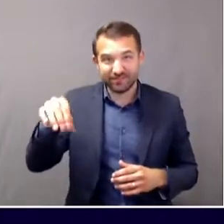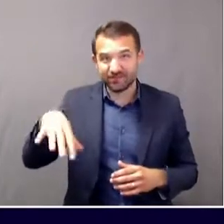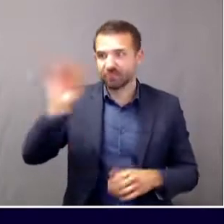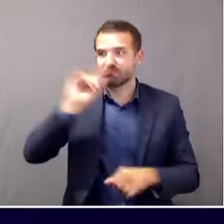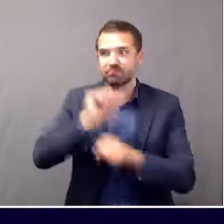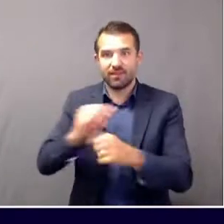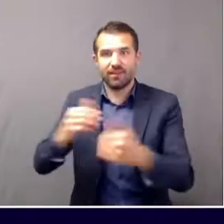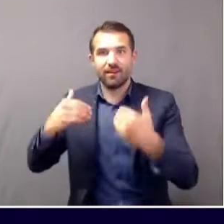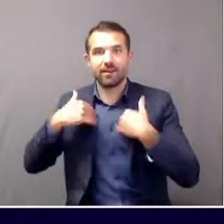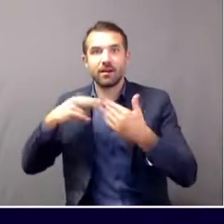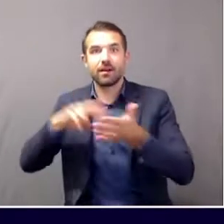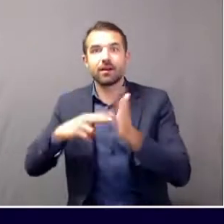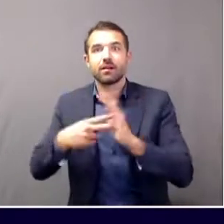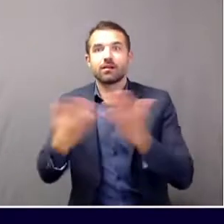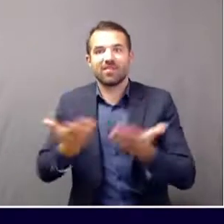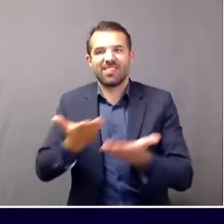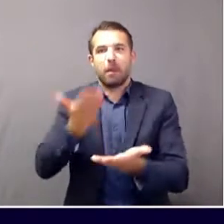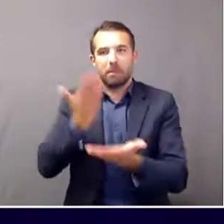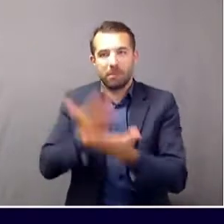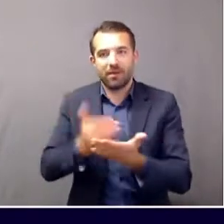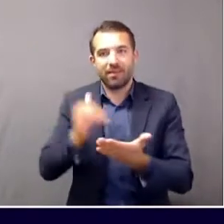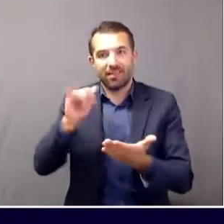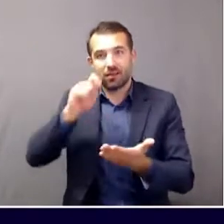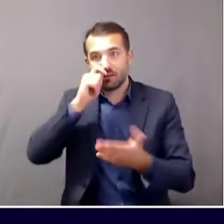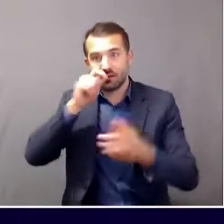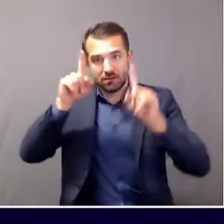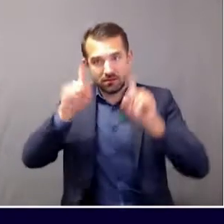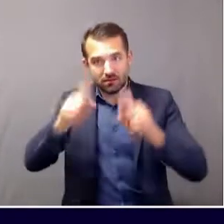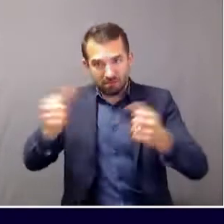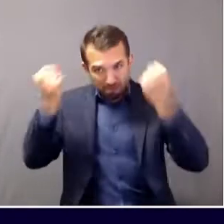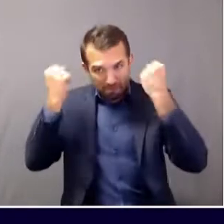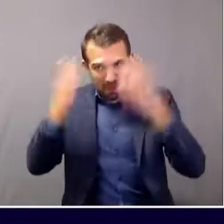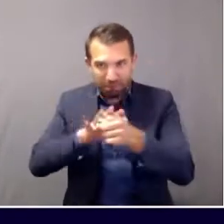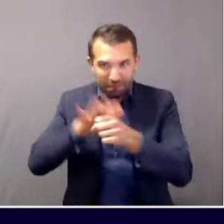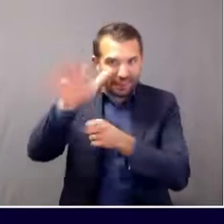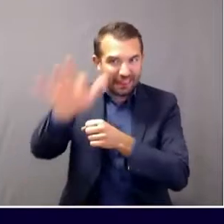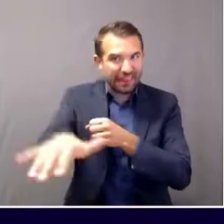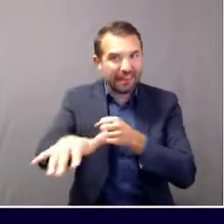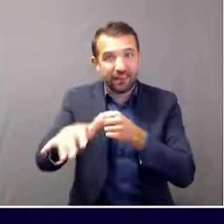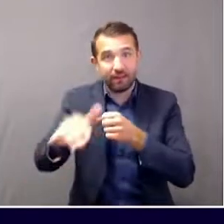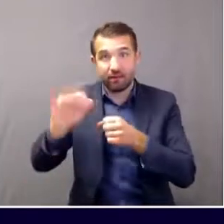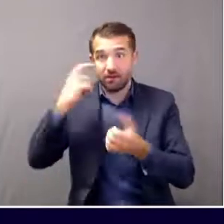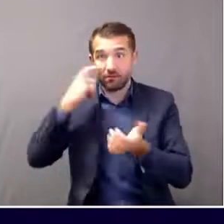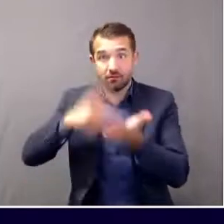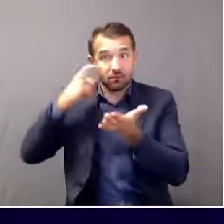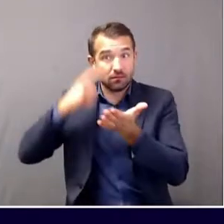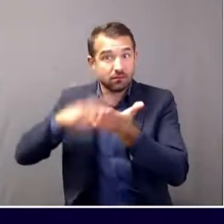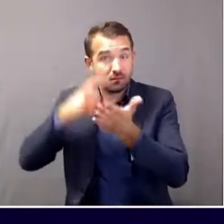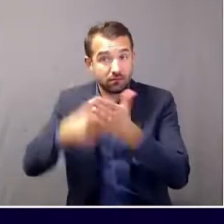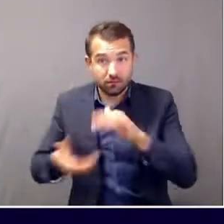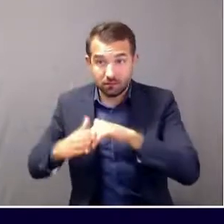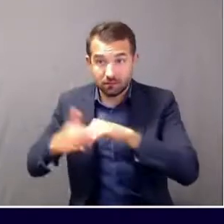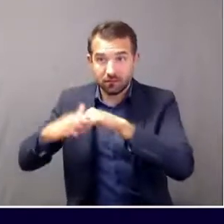widespread in robust so we would be able to detect any early